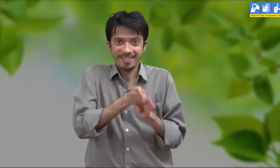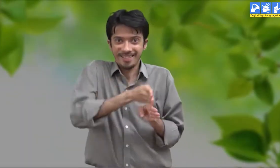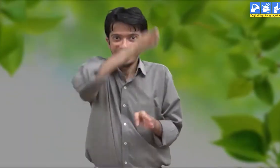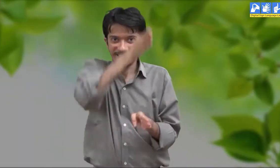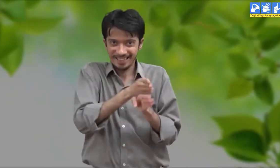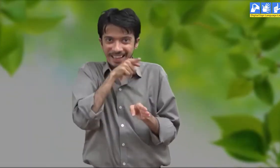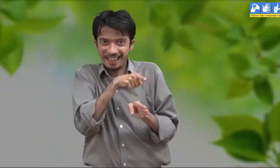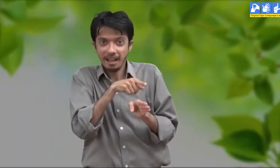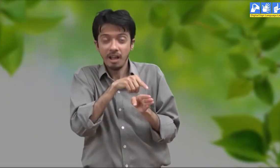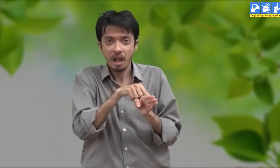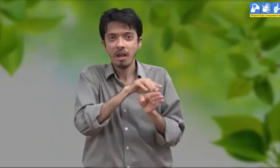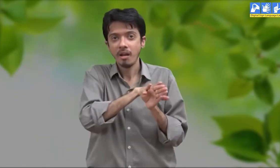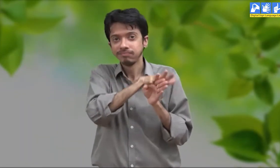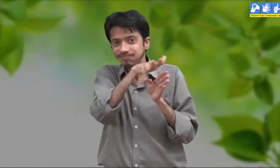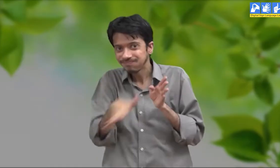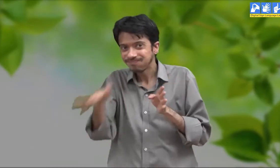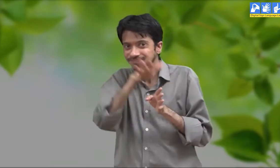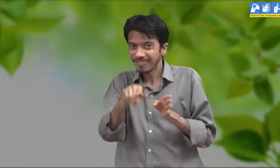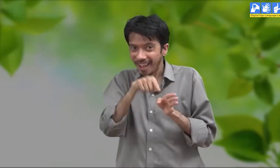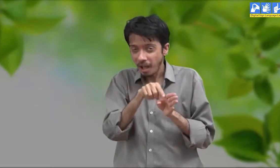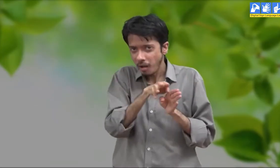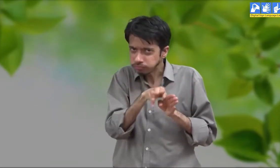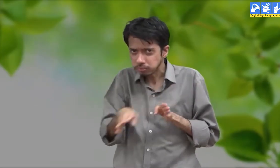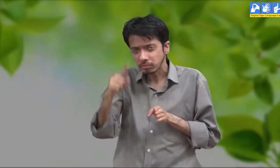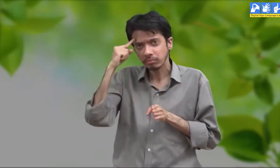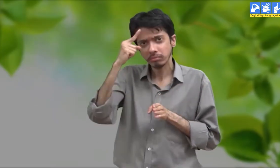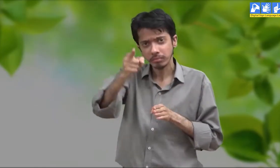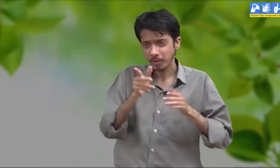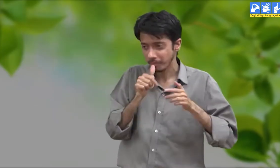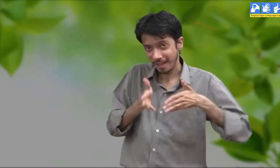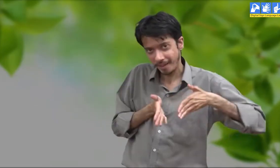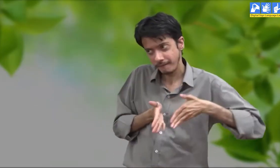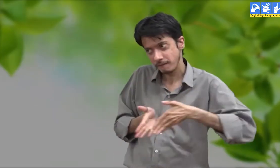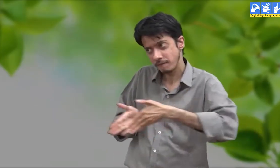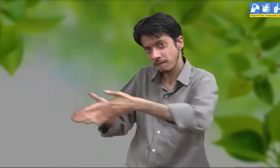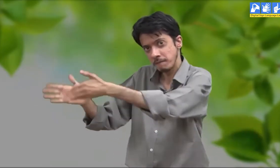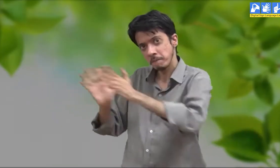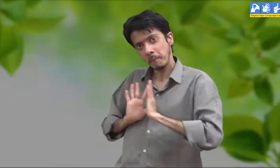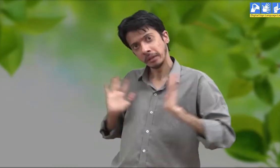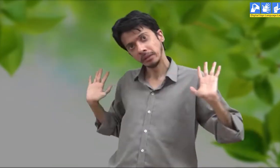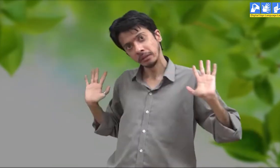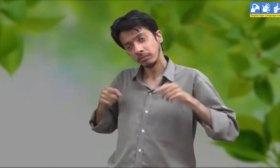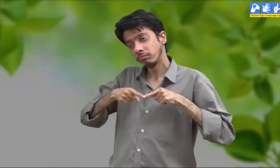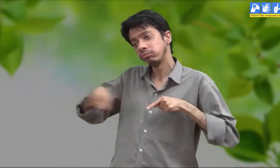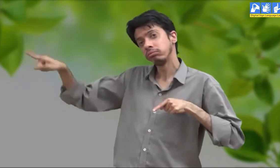There are not only dams that are constructed to store the river water and for people use.